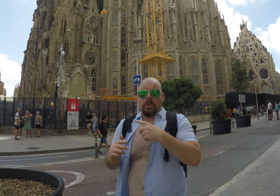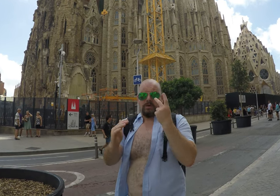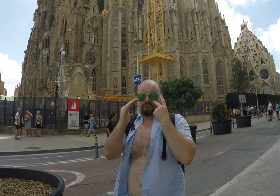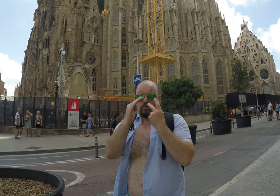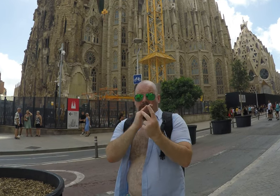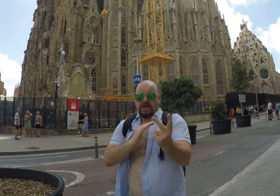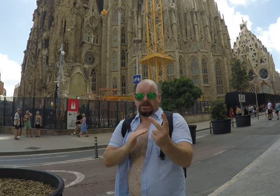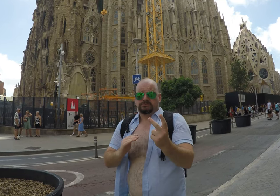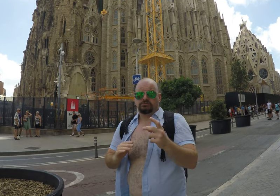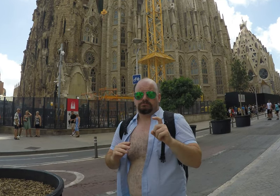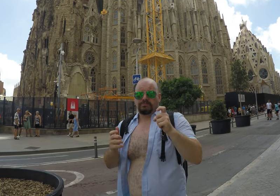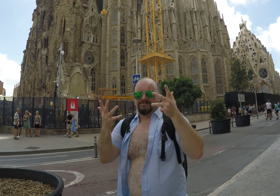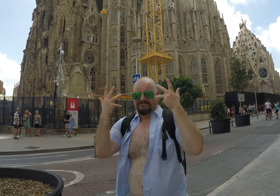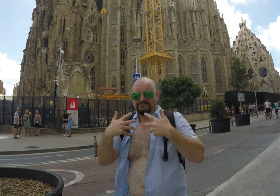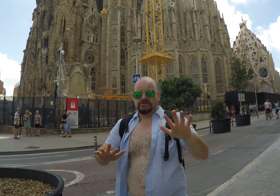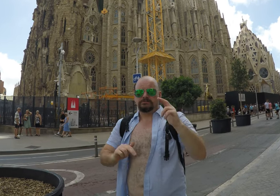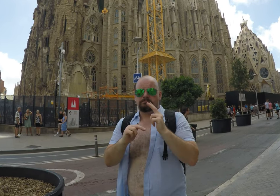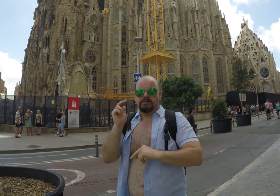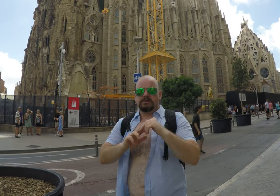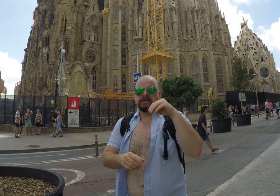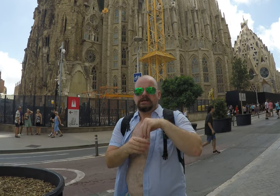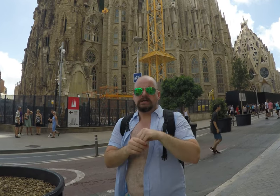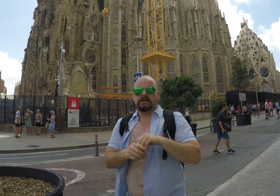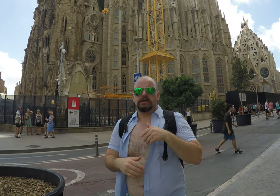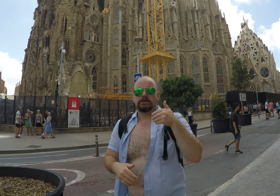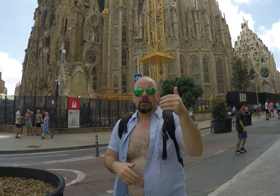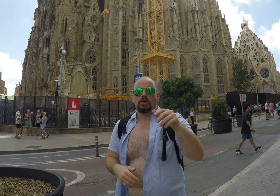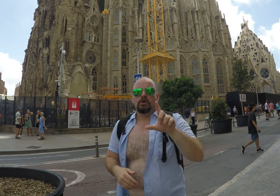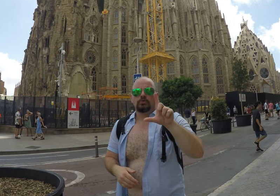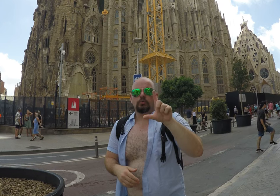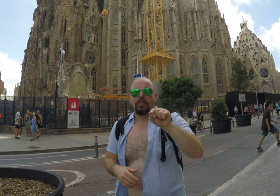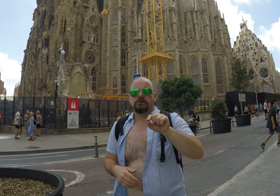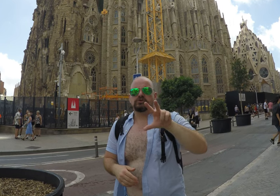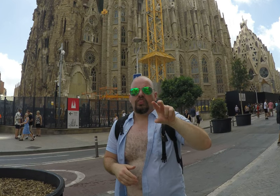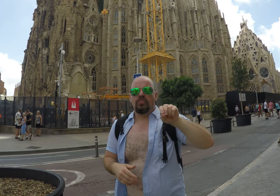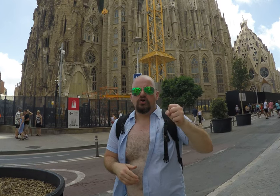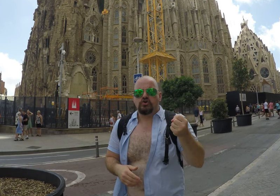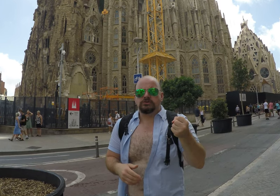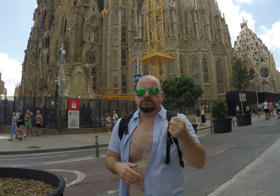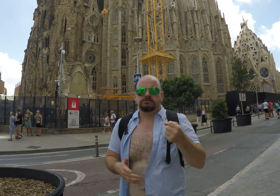They anticipate the completion of building around 2030s.